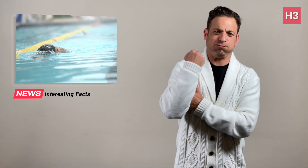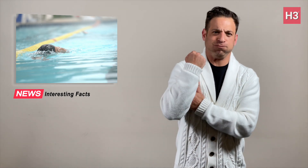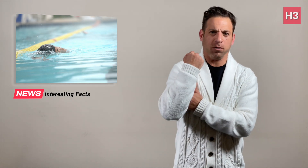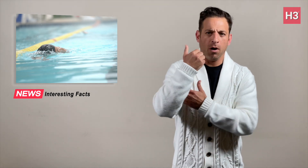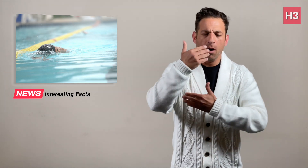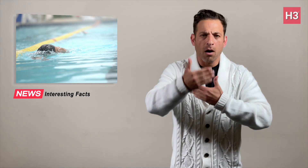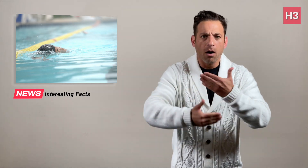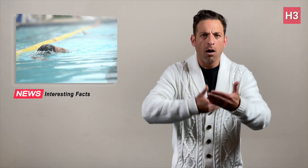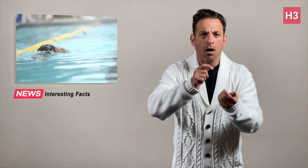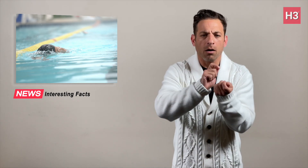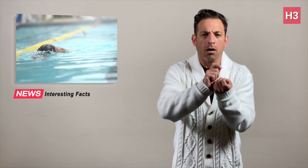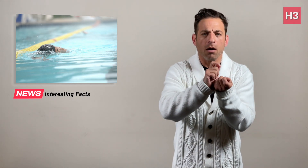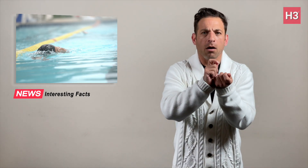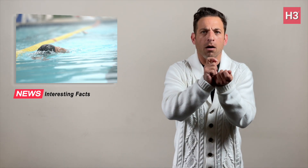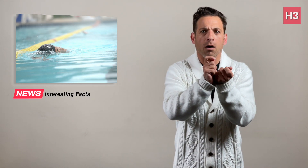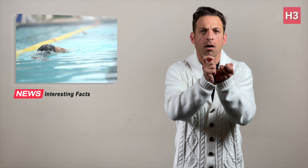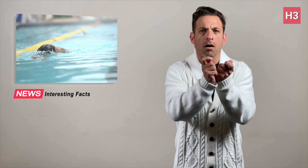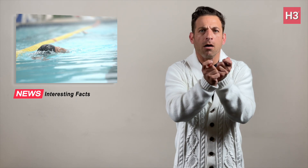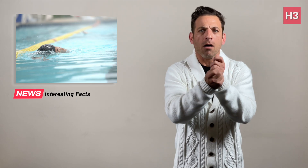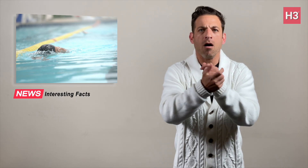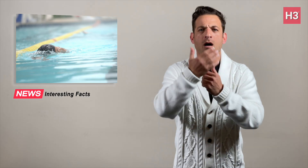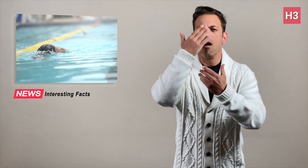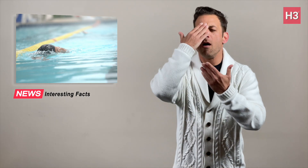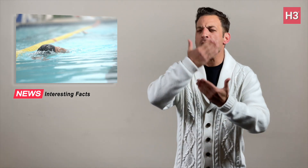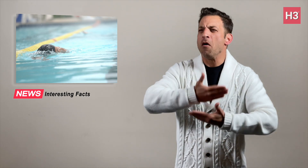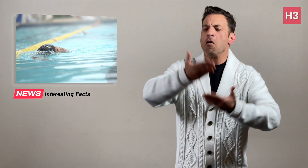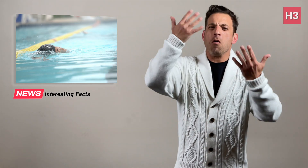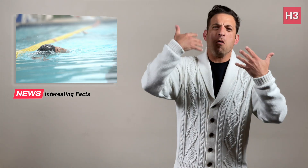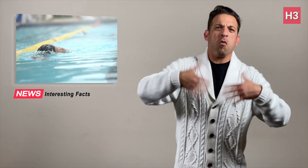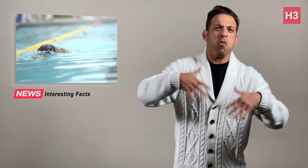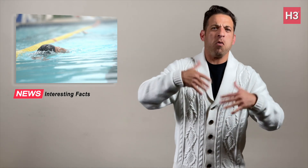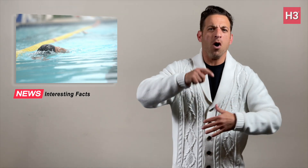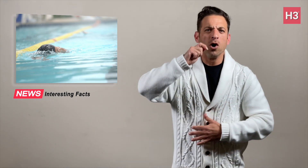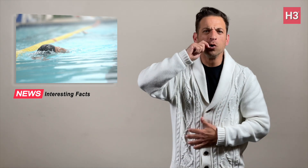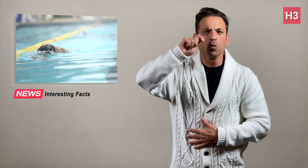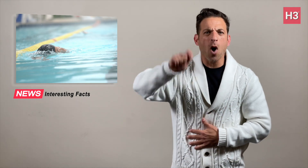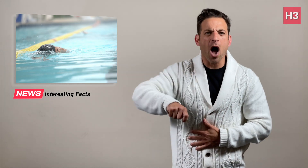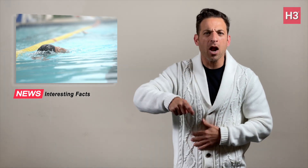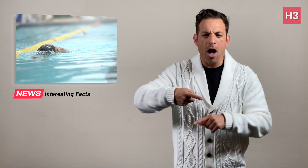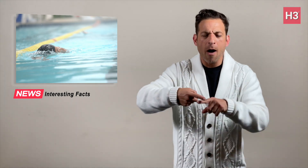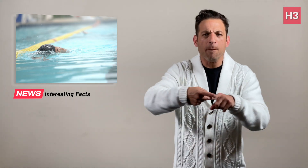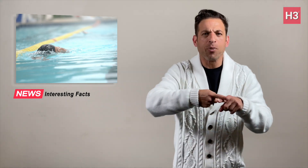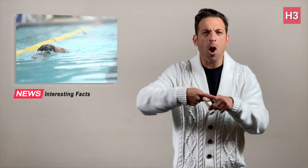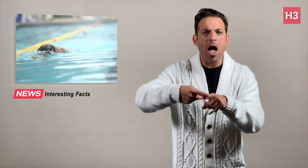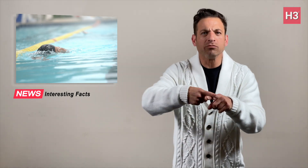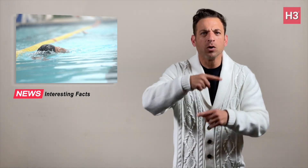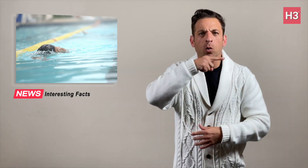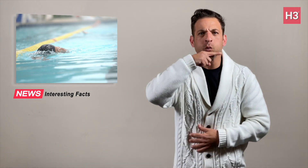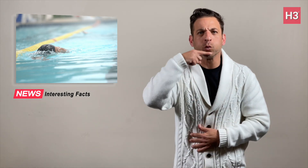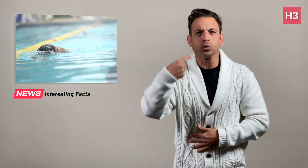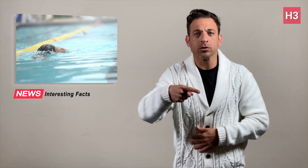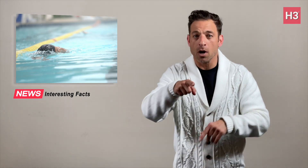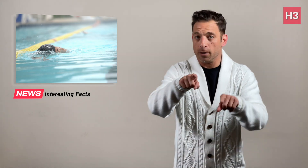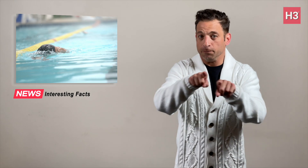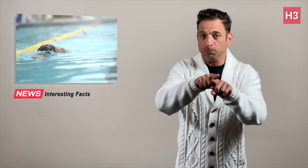Years later, victory is noticeably amongst the Slavs: Ukraine, Belarus and Russia,